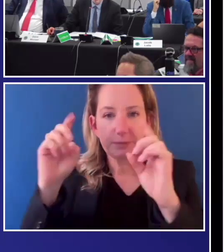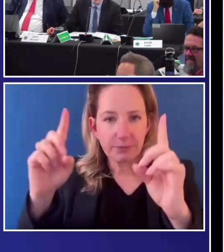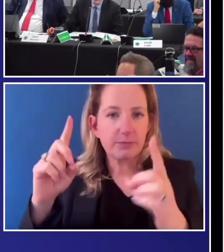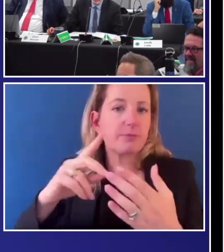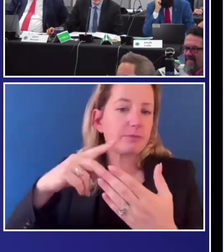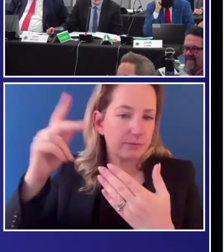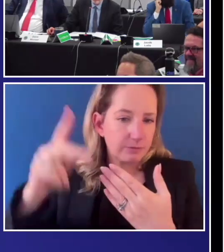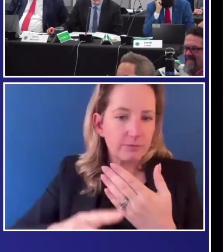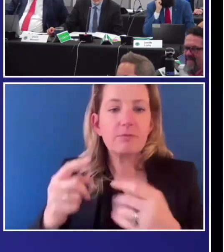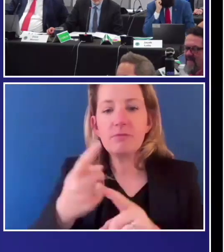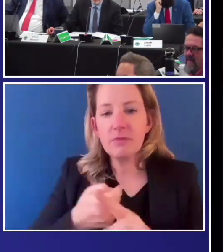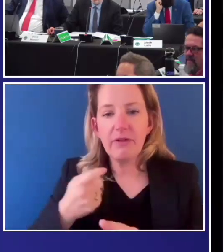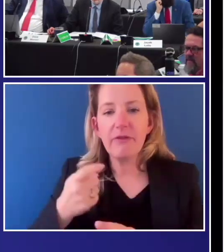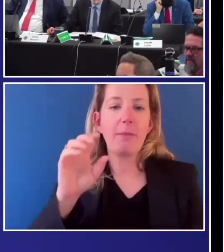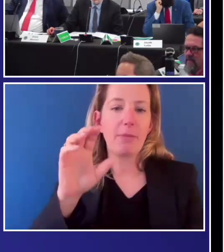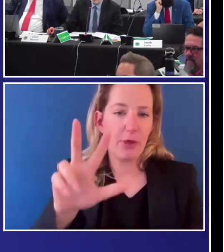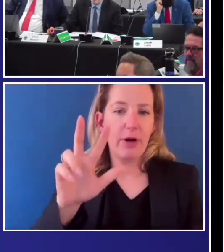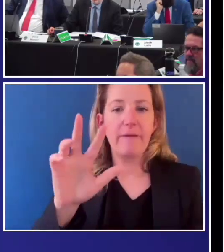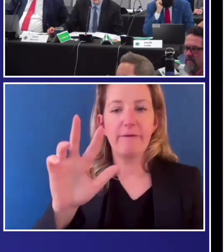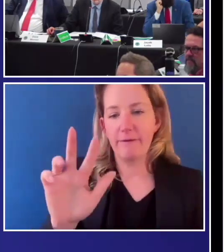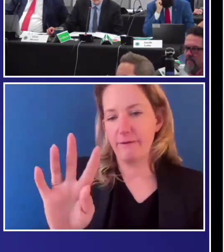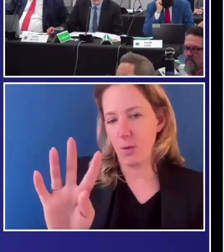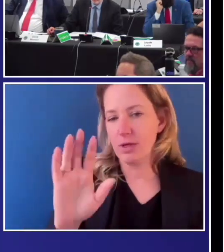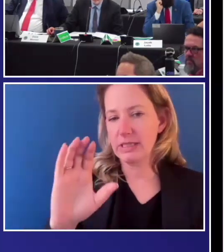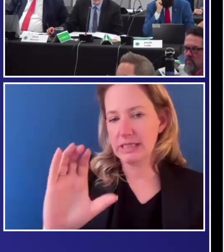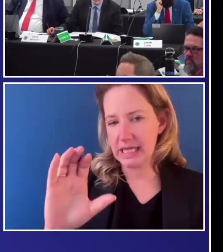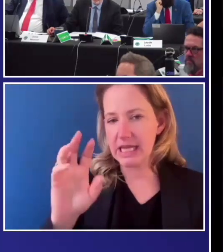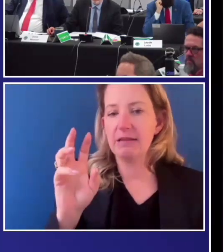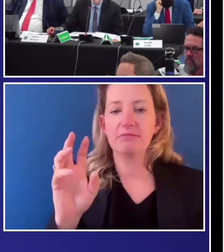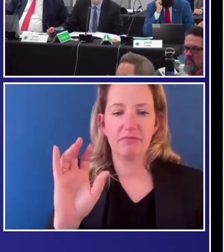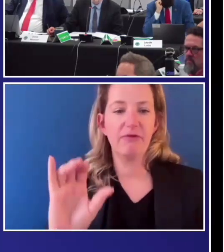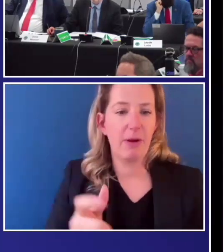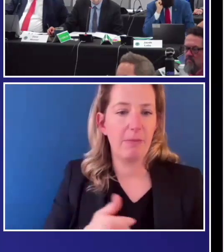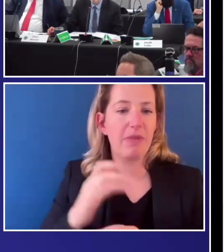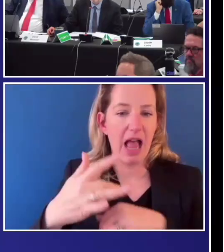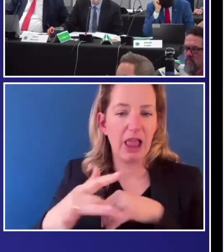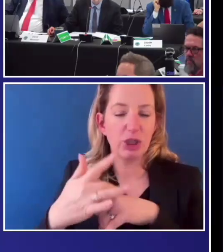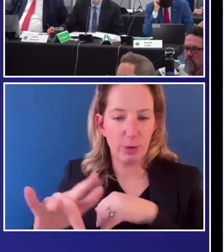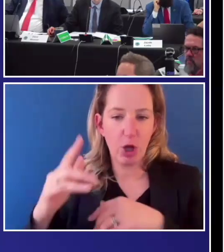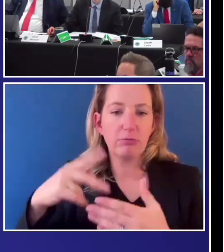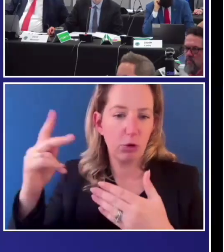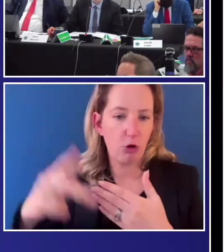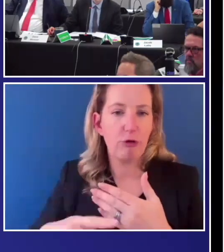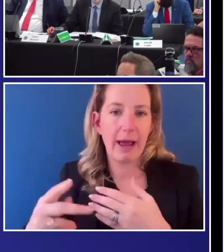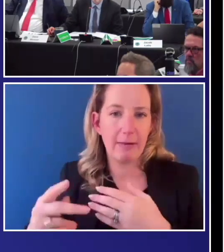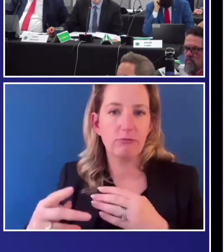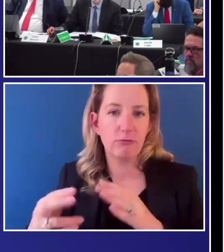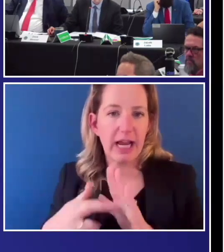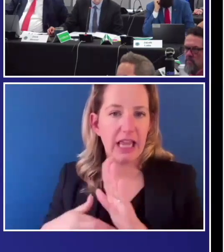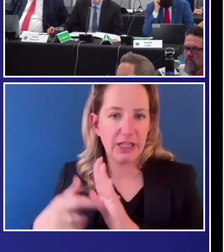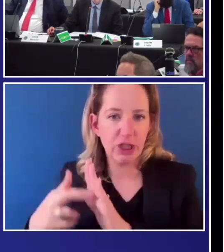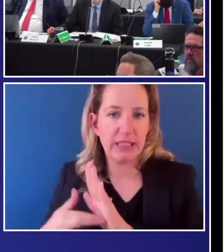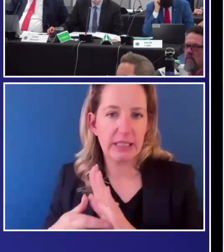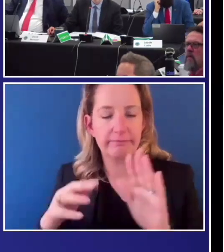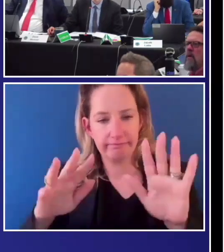as defined in 34 CFR 668.8, the eligible program regulations. Scrolling down a little bit further,